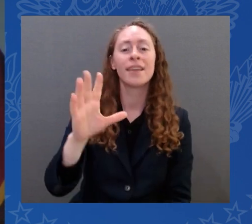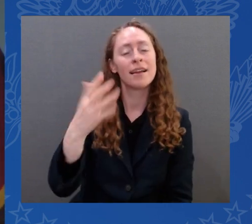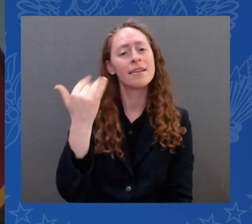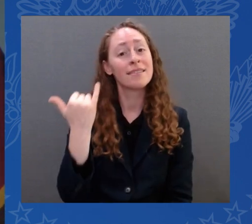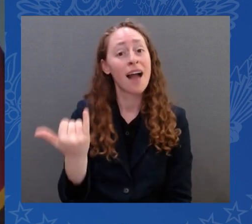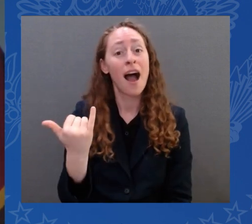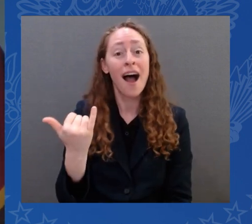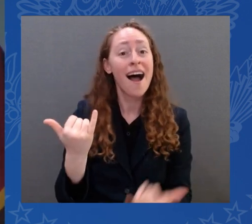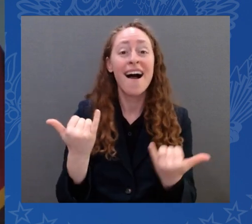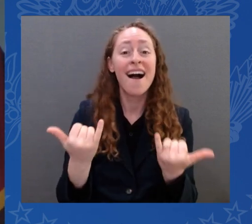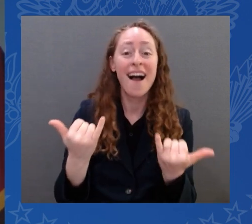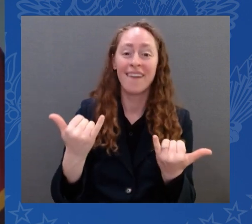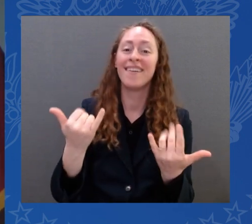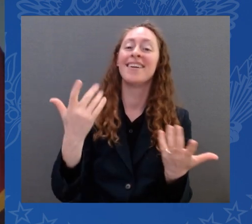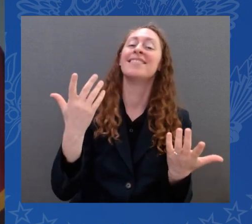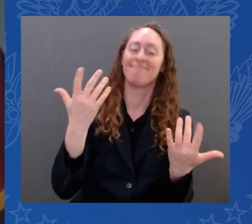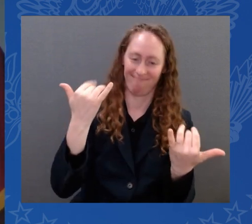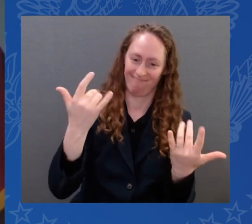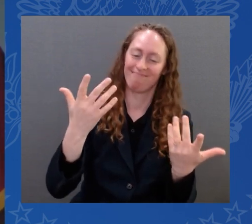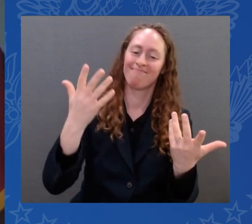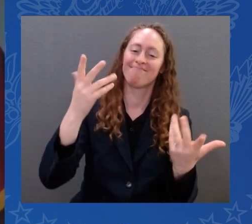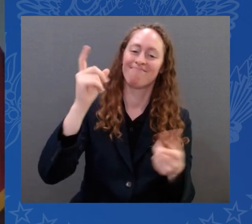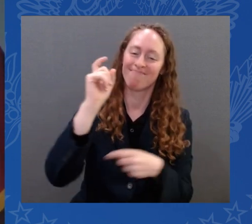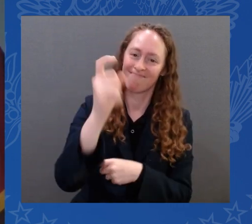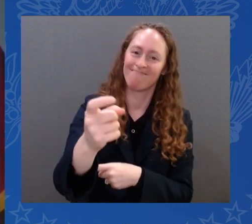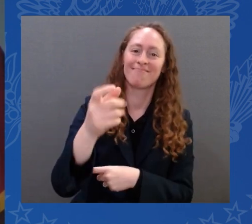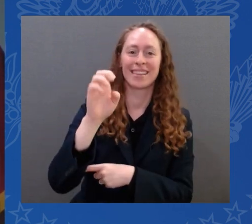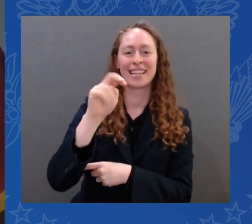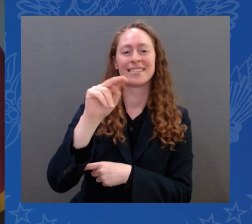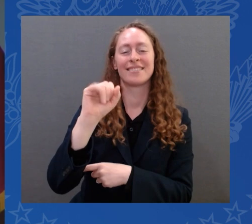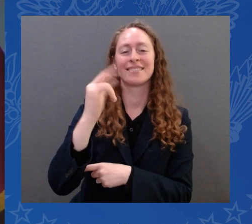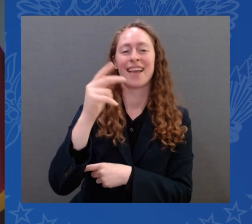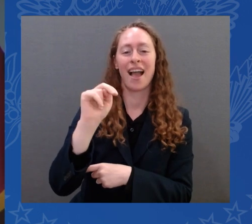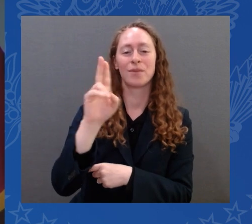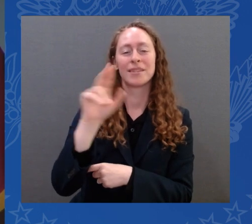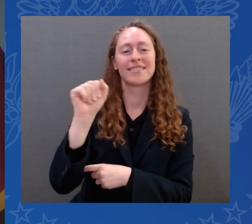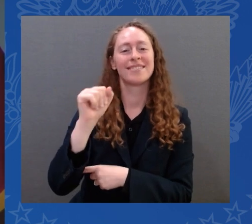Second lieutenant, the United States Marine Corps. Members of the greatest fighting force